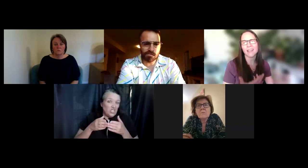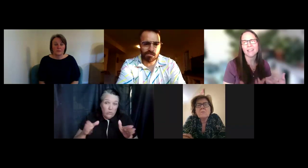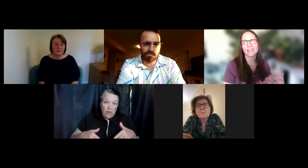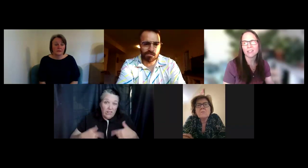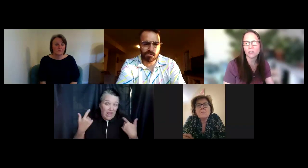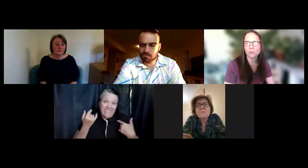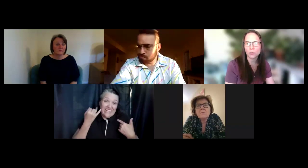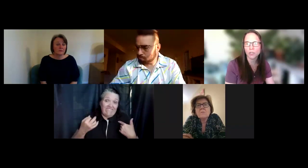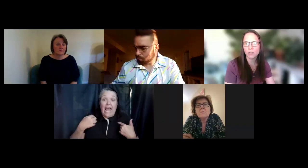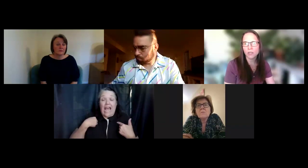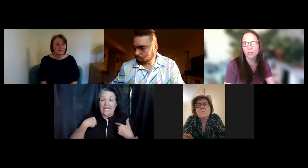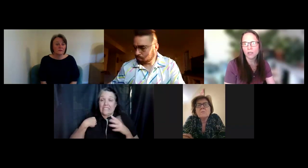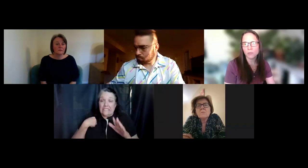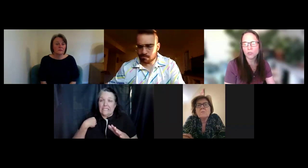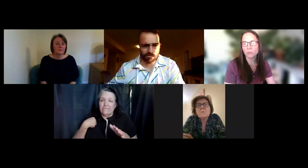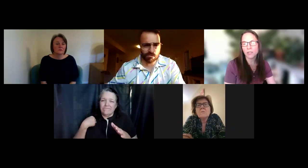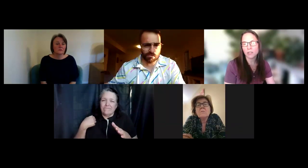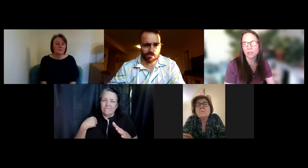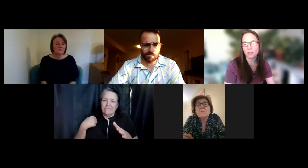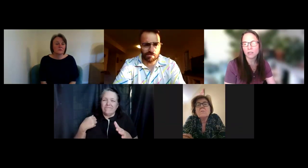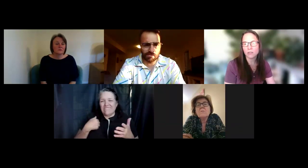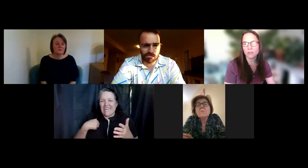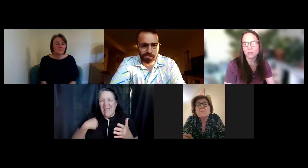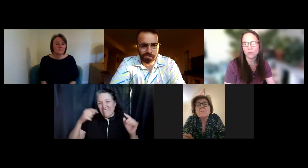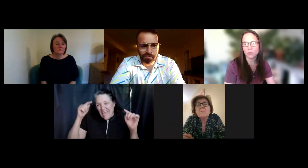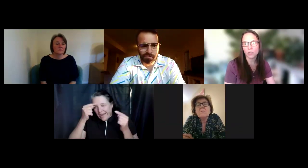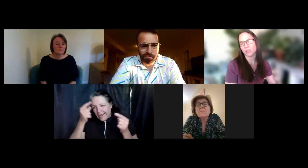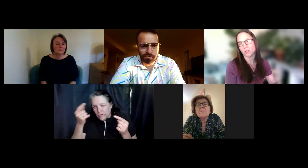or something like that, then I should avoid certain medication that is filtered primarily